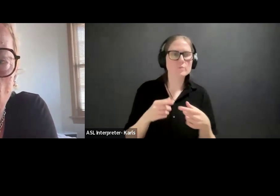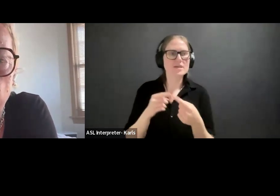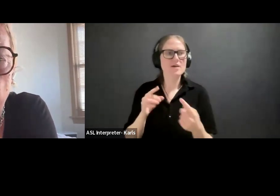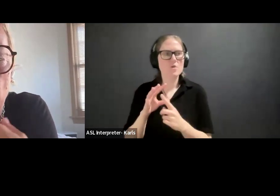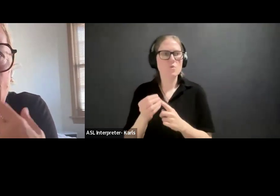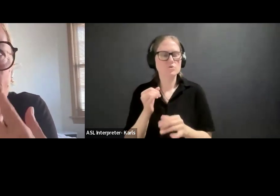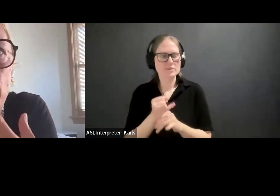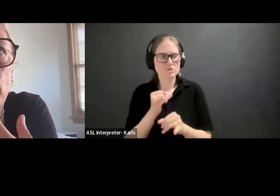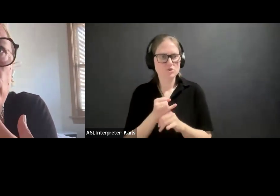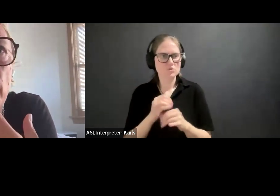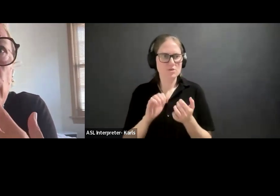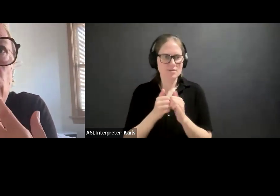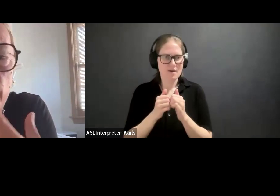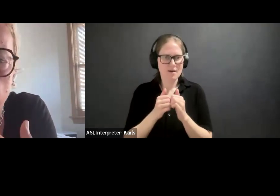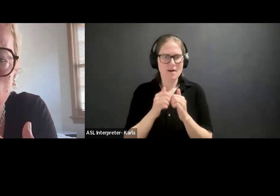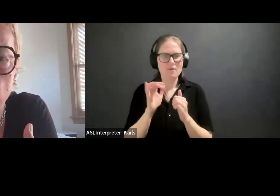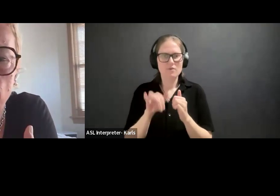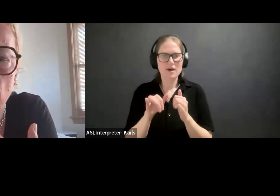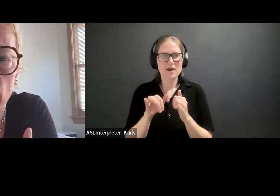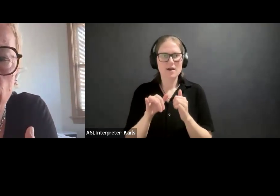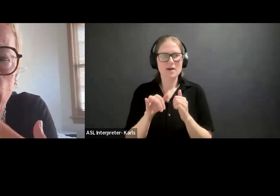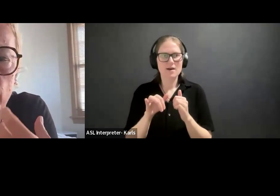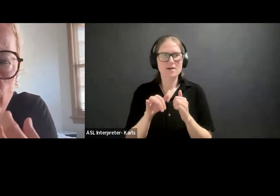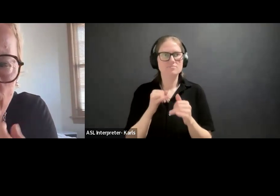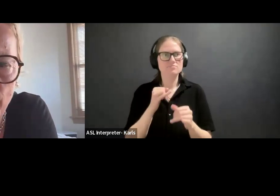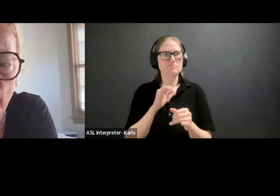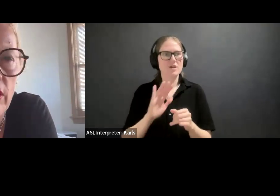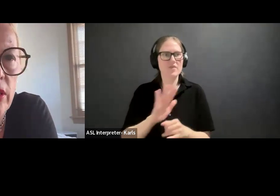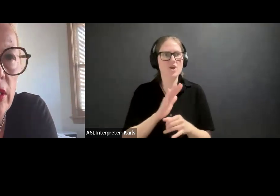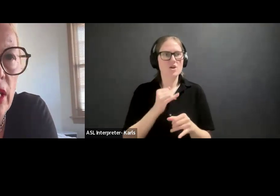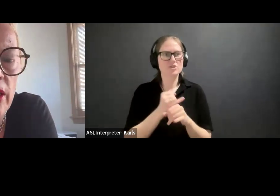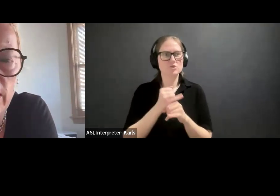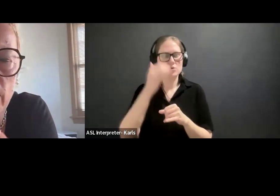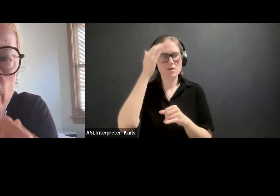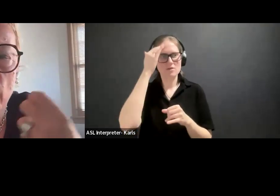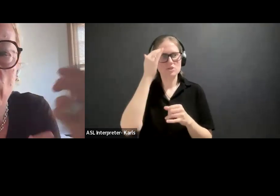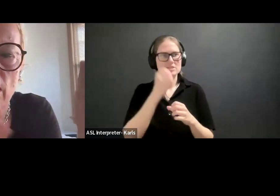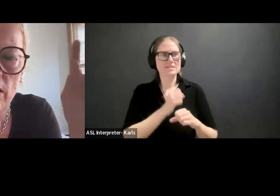Um, how their institutional knowledge is safeguarded and is